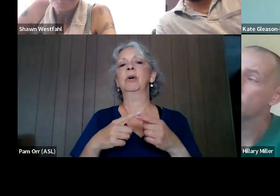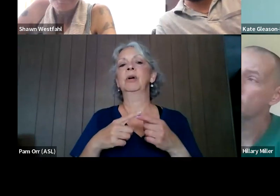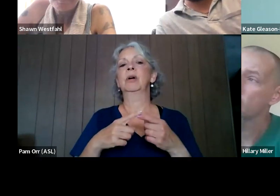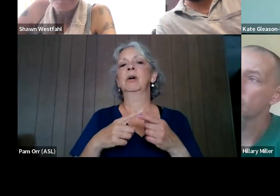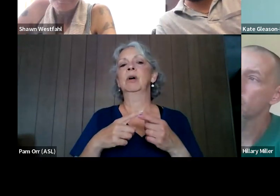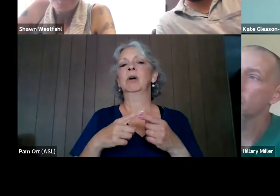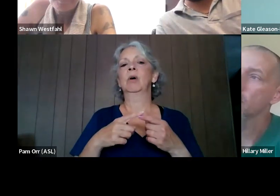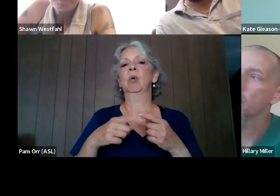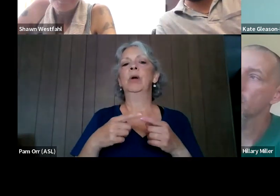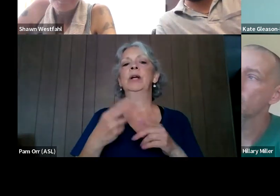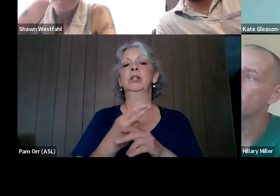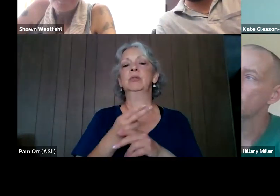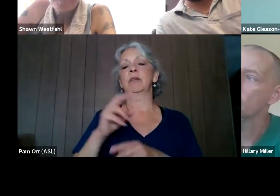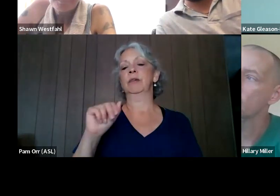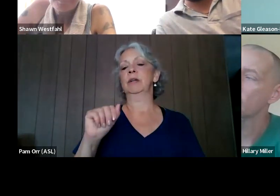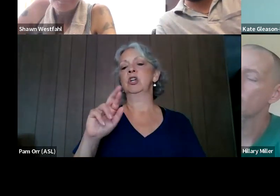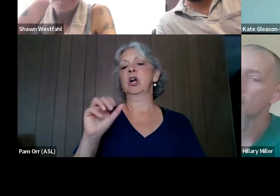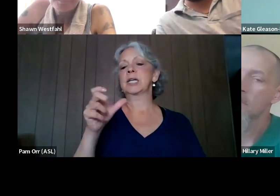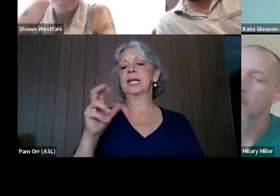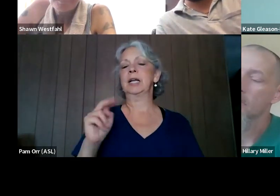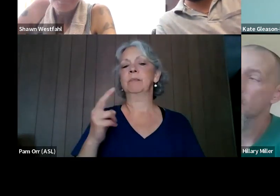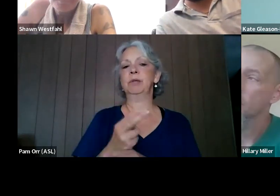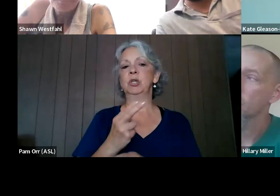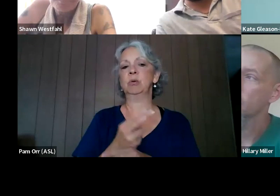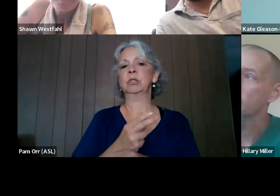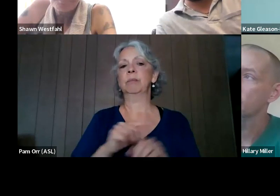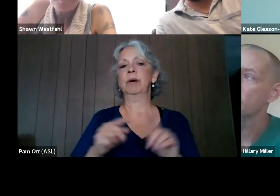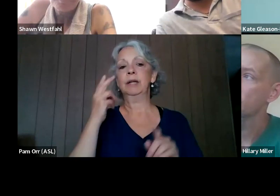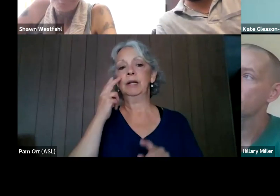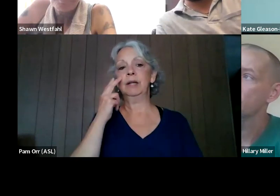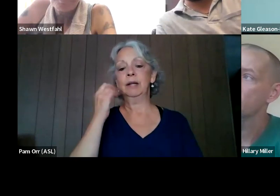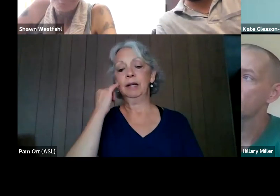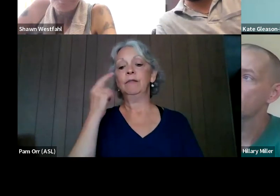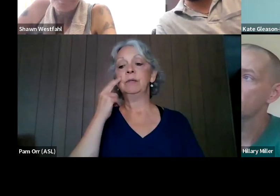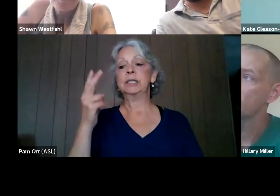you know, use of Narcan should be used, and I think Shawn mentioned this as well, but obviously if you're seeing someone down that's unresponsive, you know,